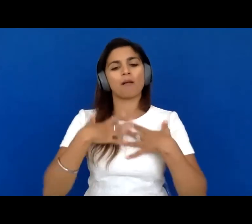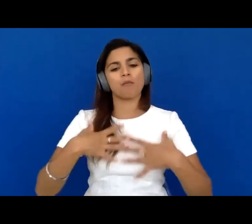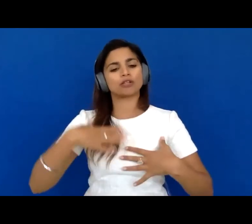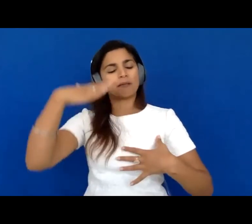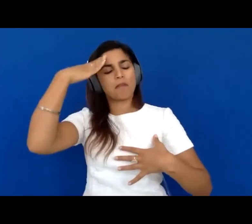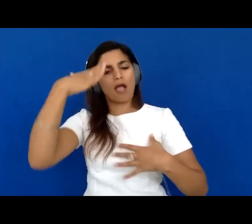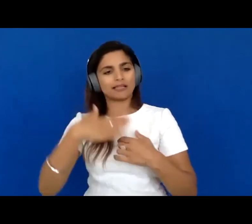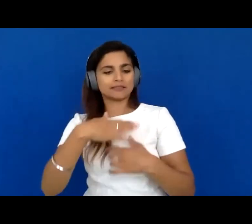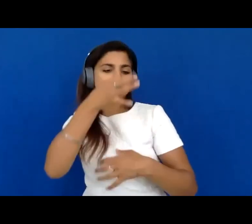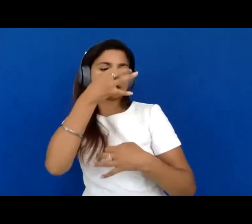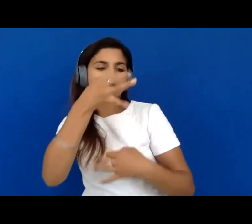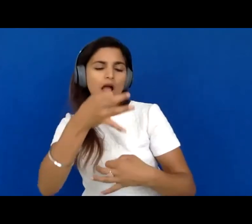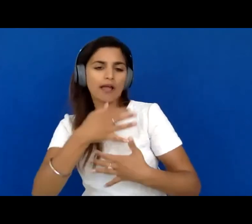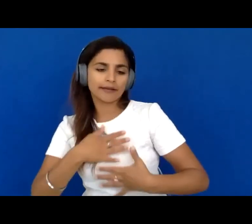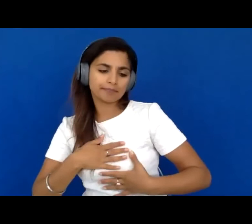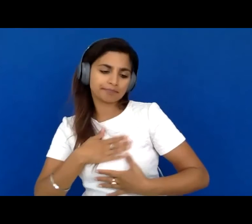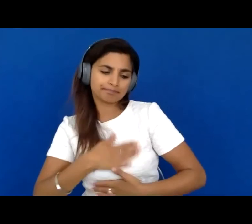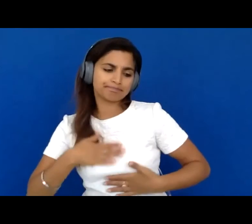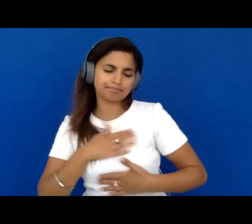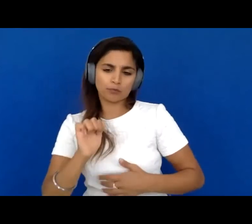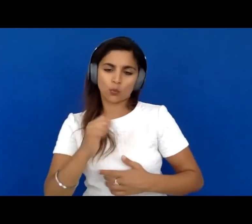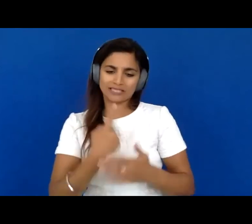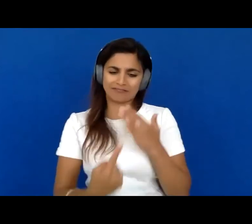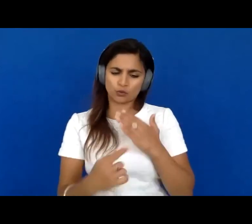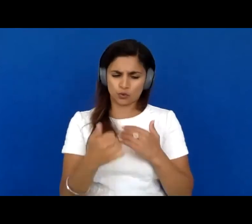individual so my first question to myself and to everybody would be to how